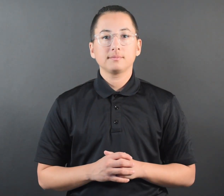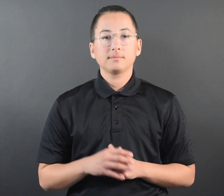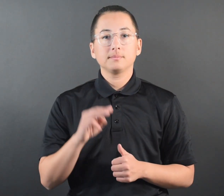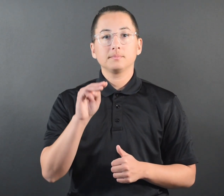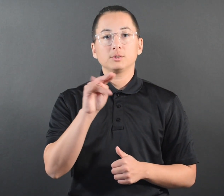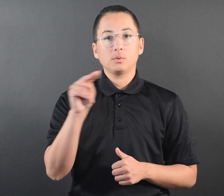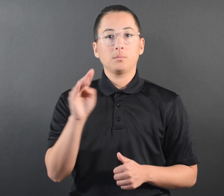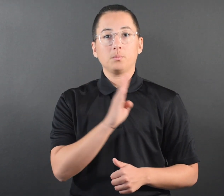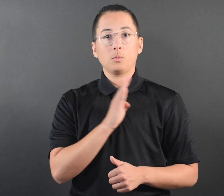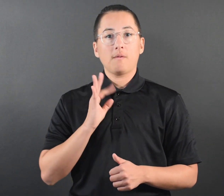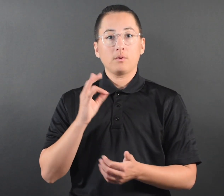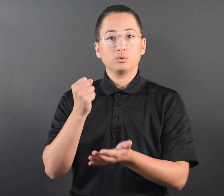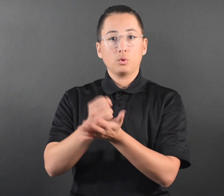Minnesota Board of Social Work – Minnesota Board of Social Work